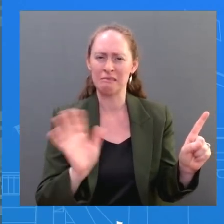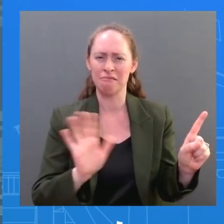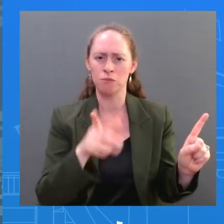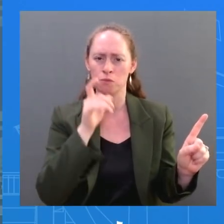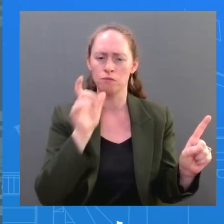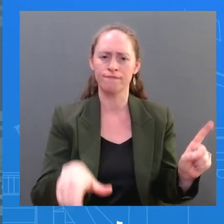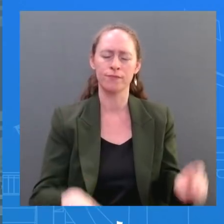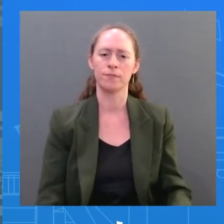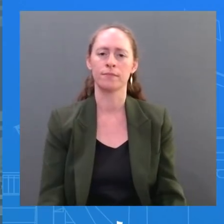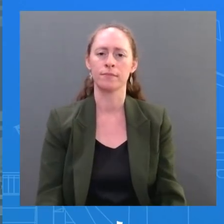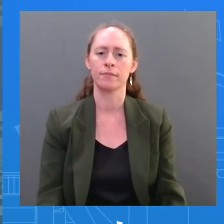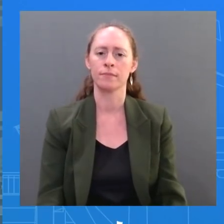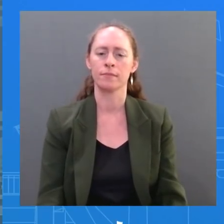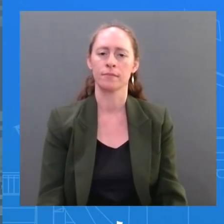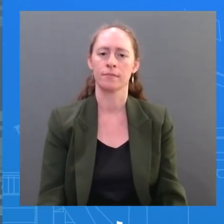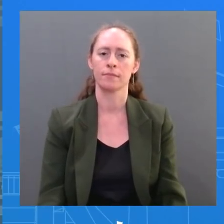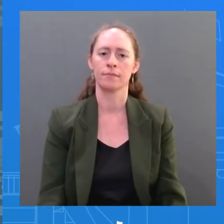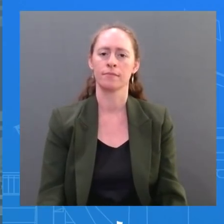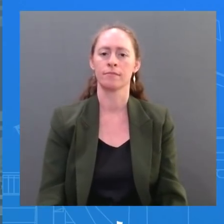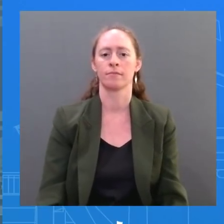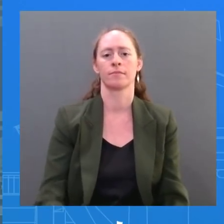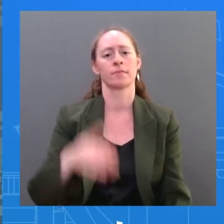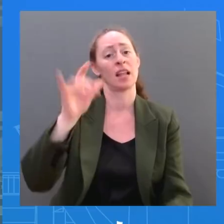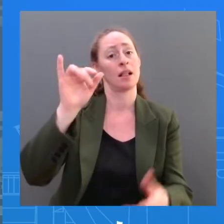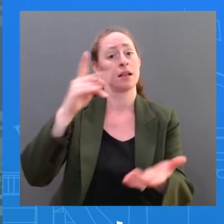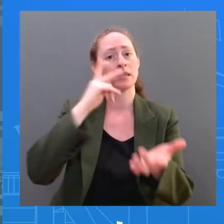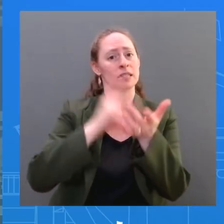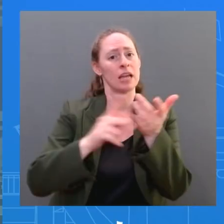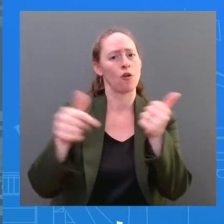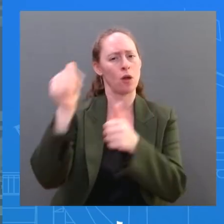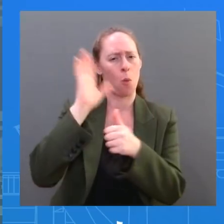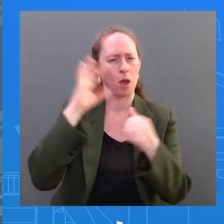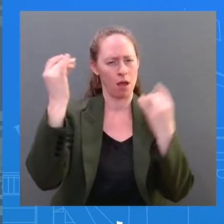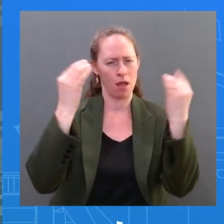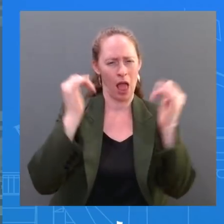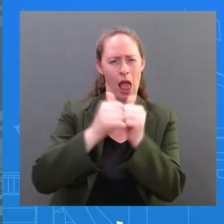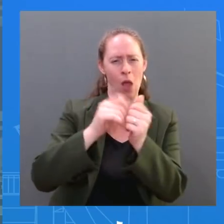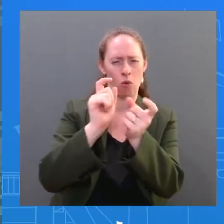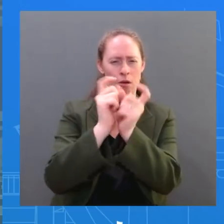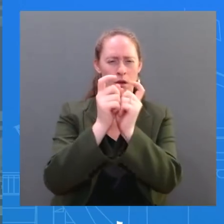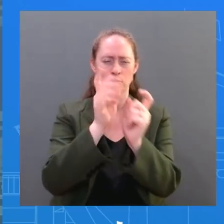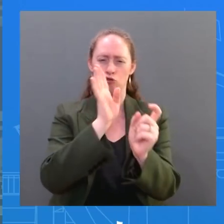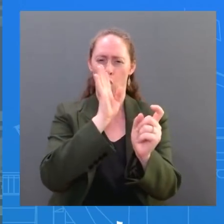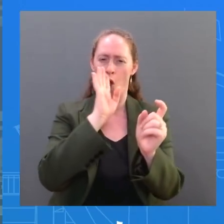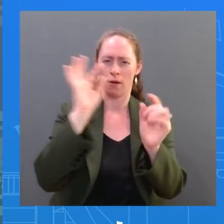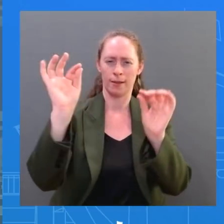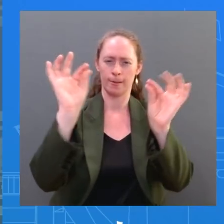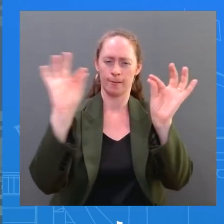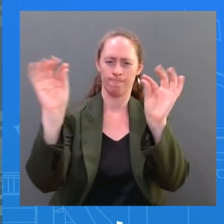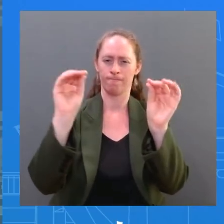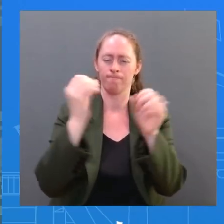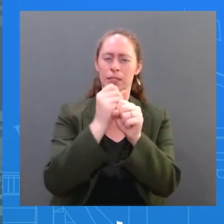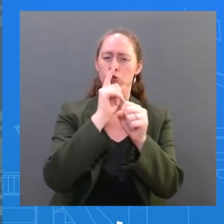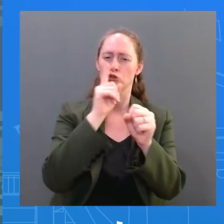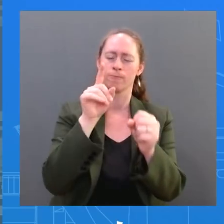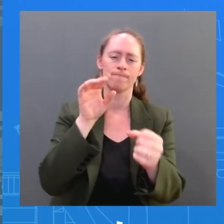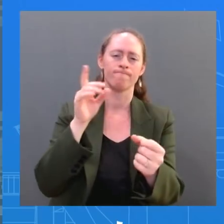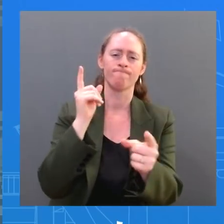what kind of treatment somebody needs to be -- needs to receive when they walk into an emergency room. Same thing for pharmacists.